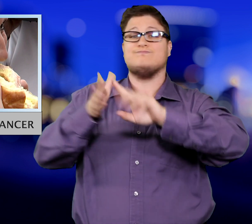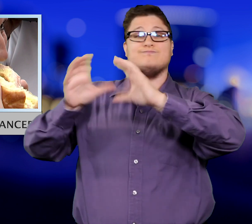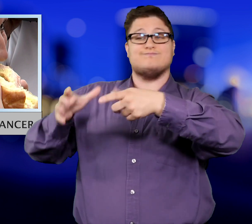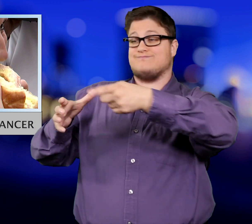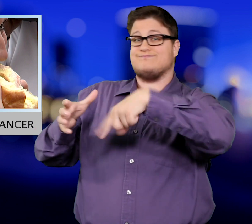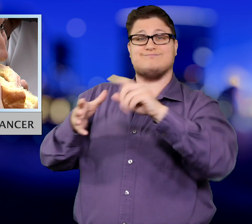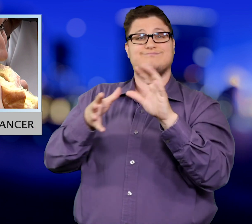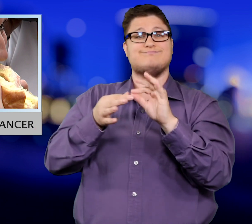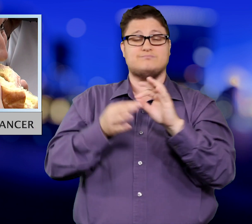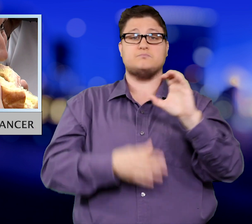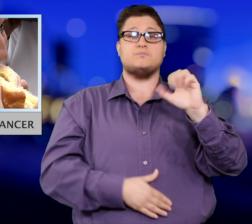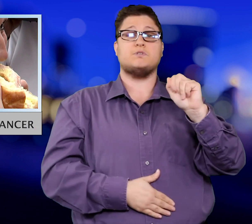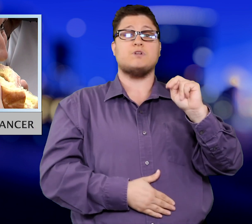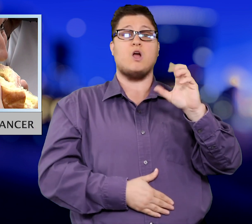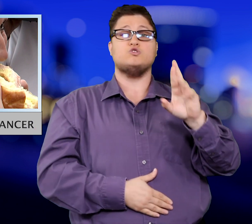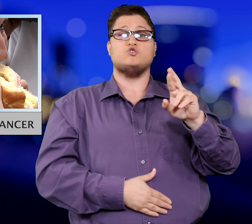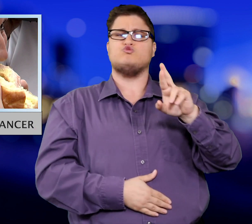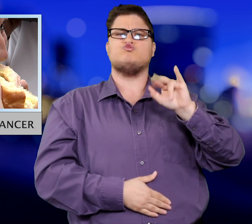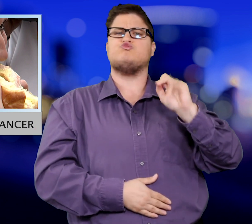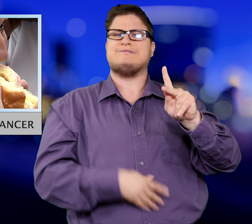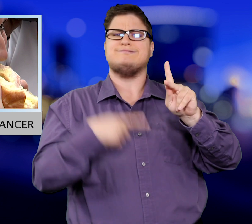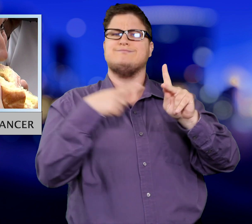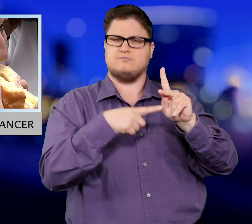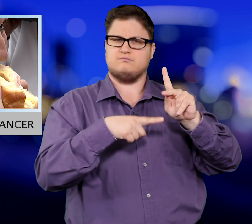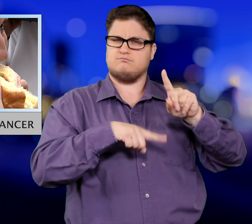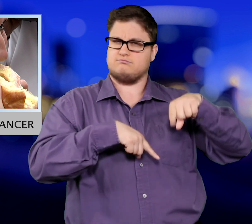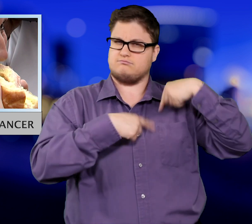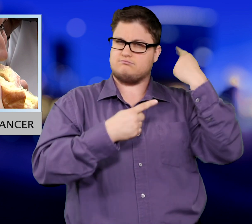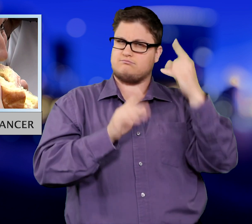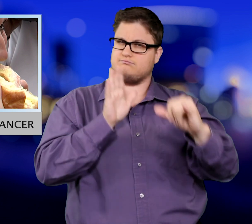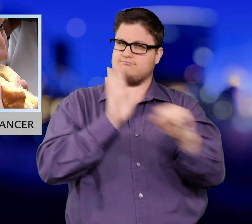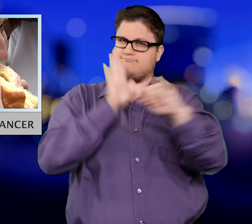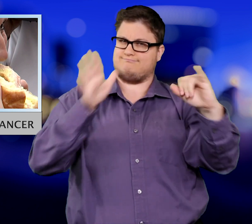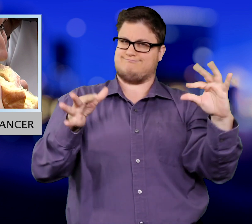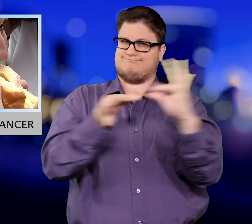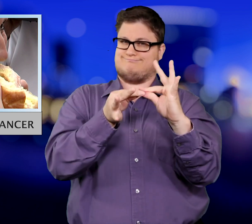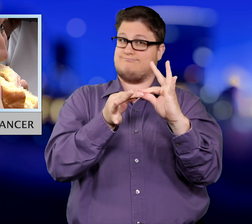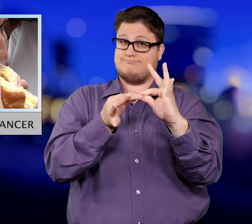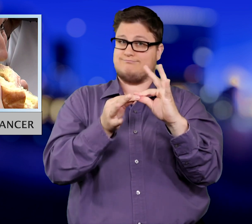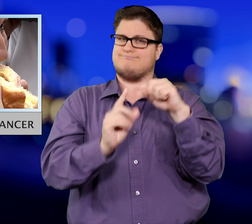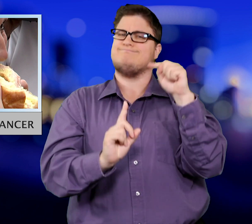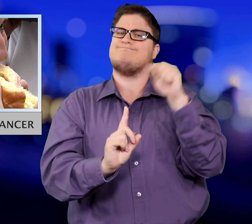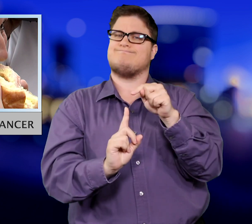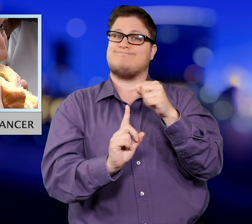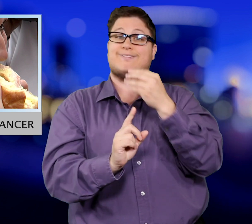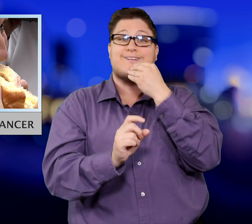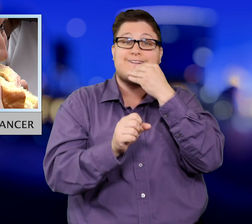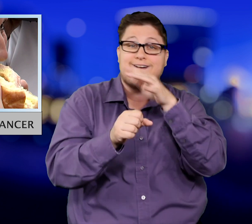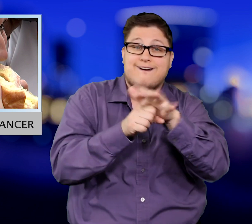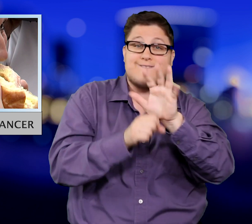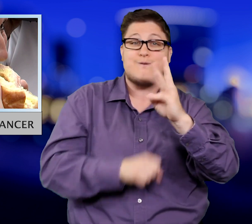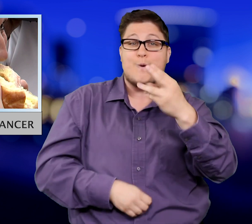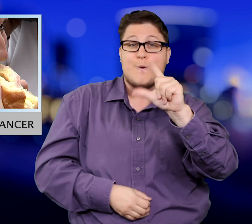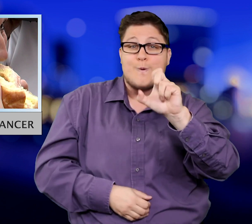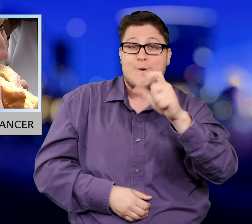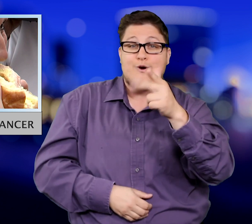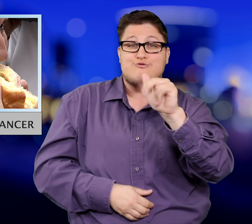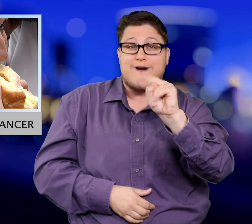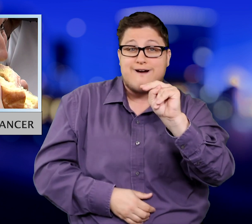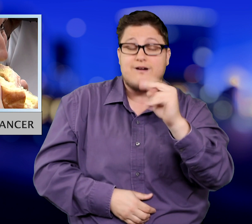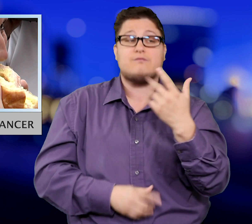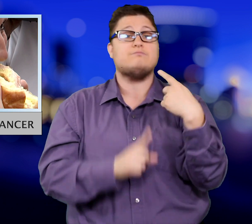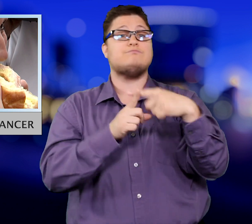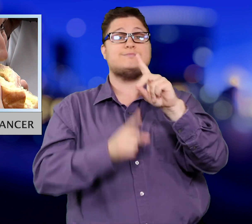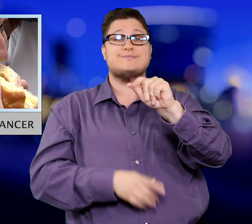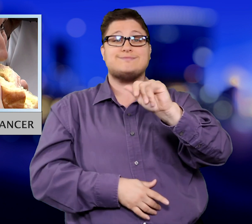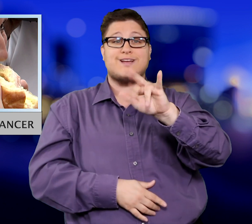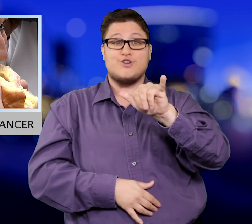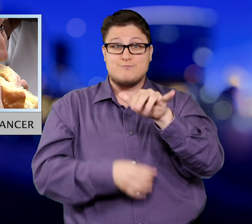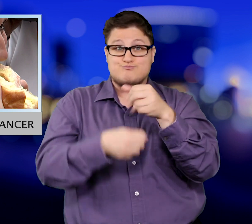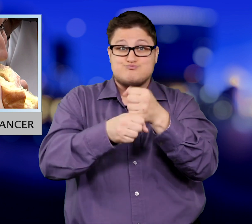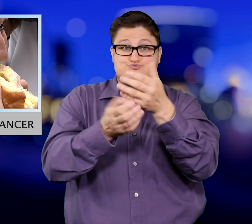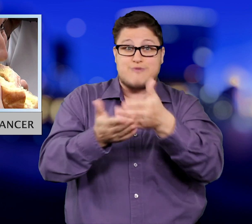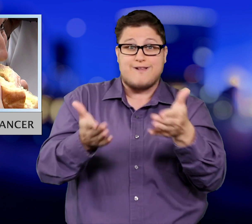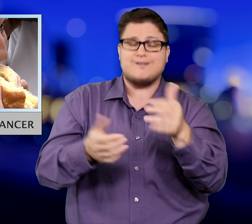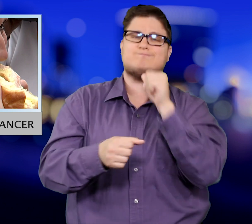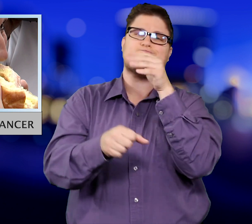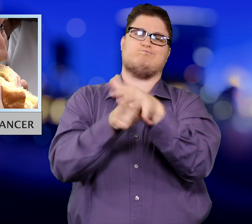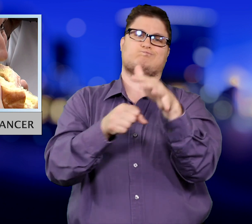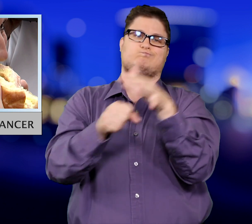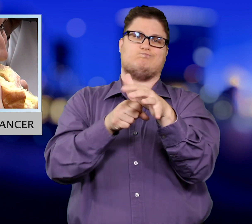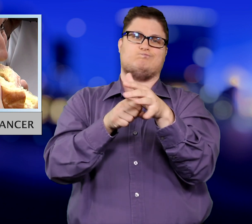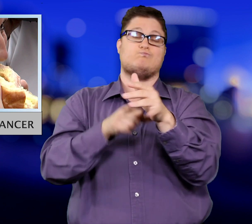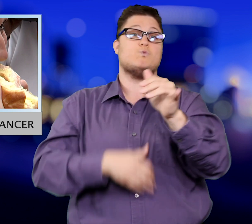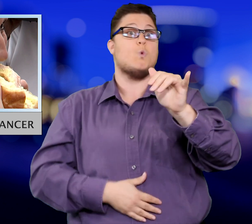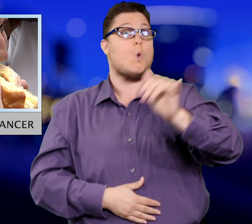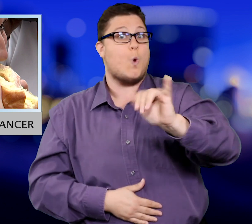Researchers say cancer risks have been associated with not eating enough whole grains and dairy